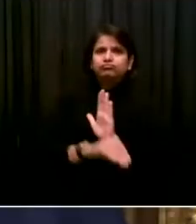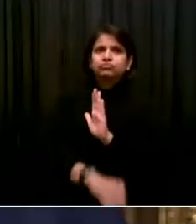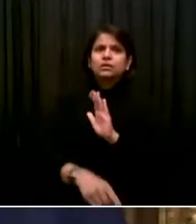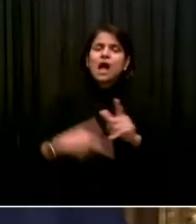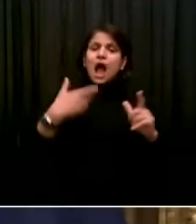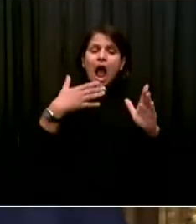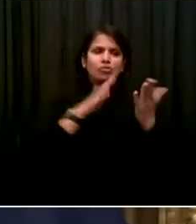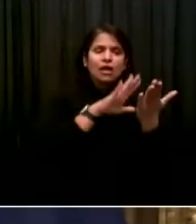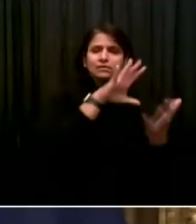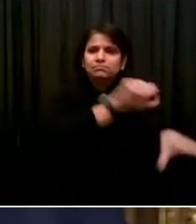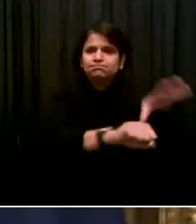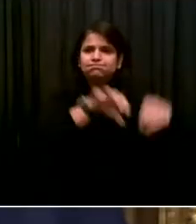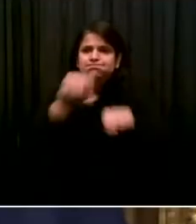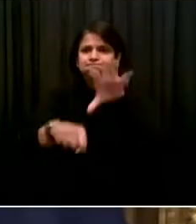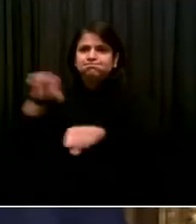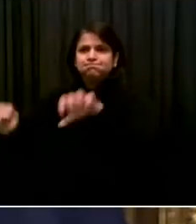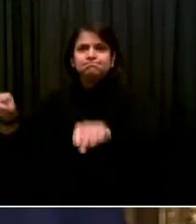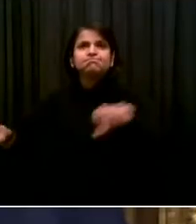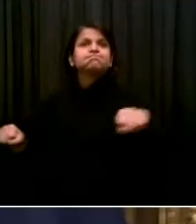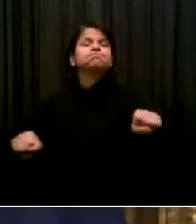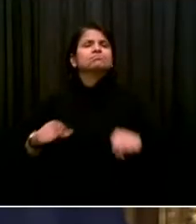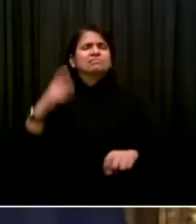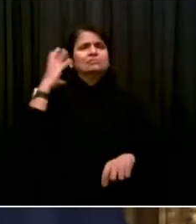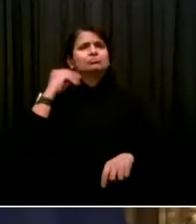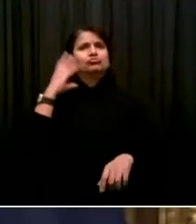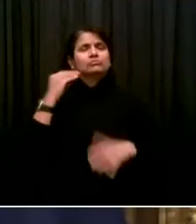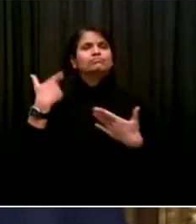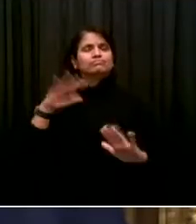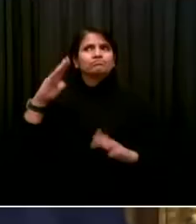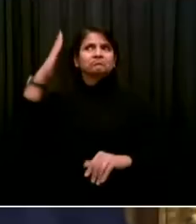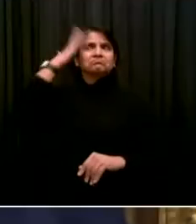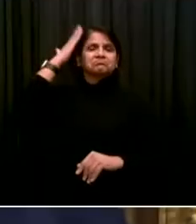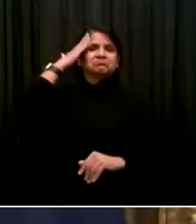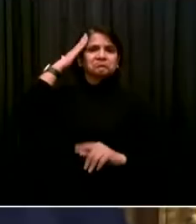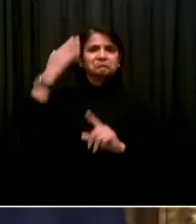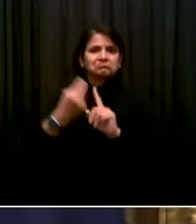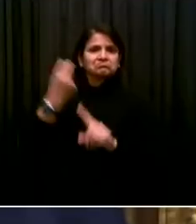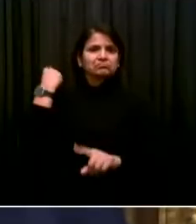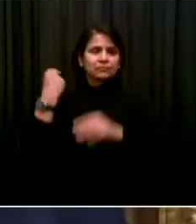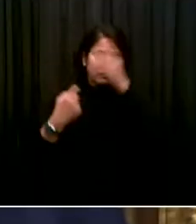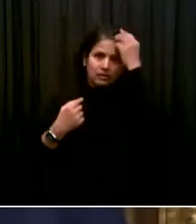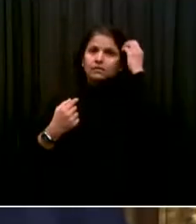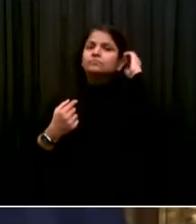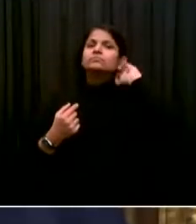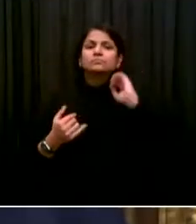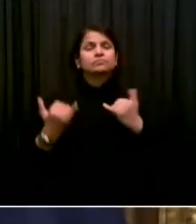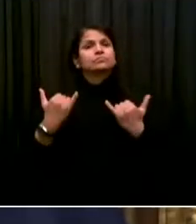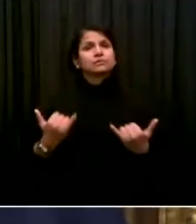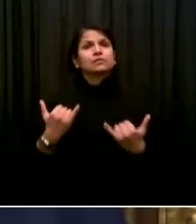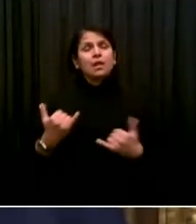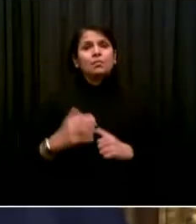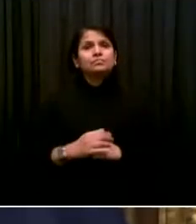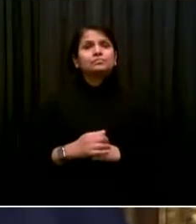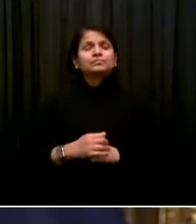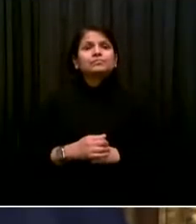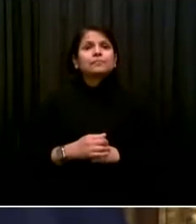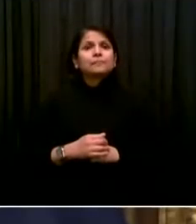THIS FROM THE INSIDE AND OUTSIDE. I KNOW HOW TO DO THIS. NEW YO RKHAS